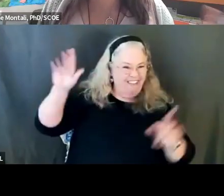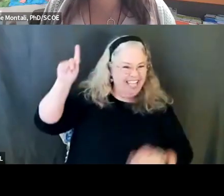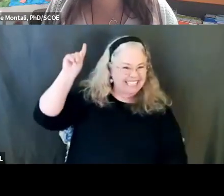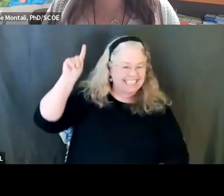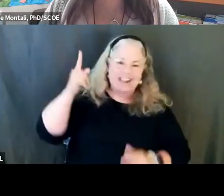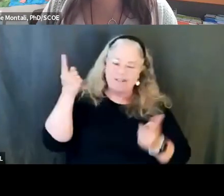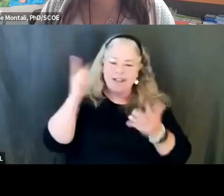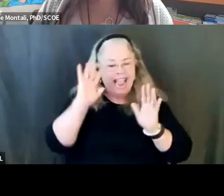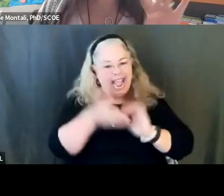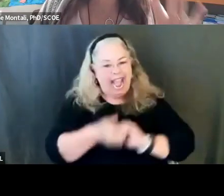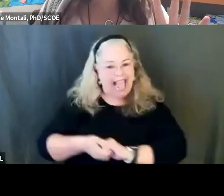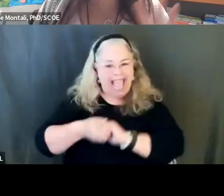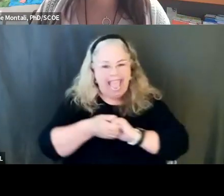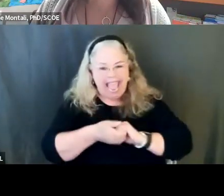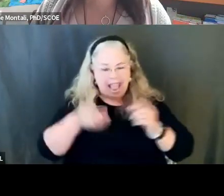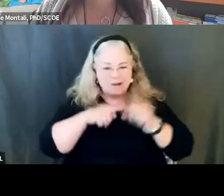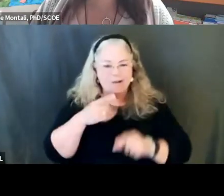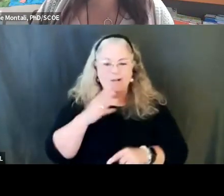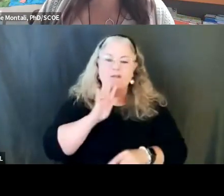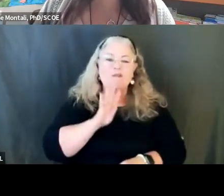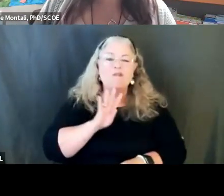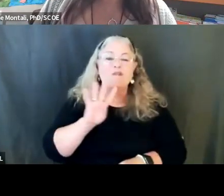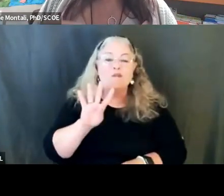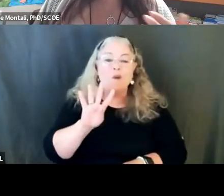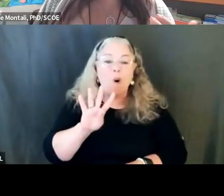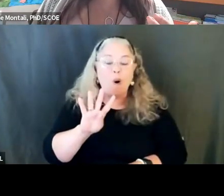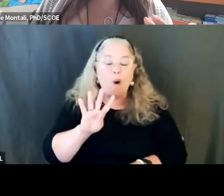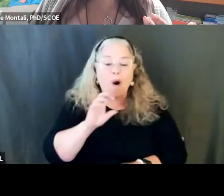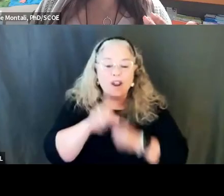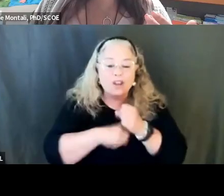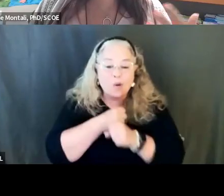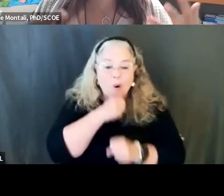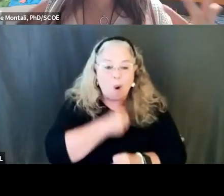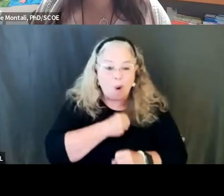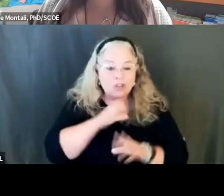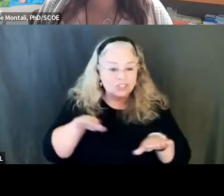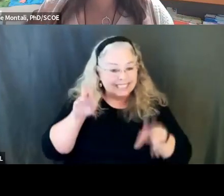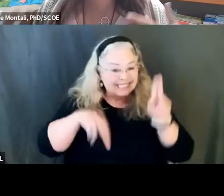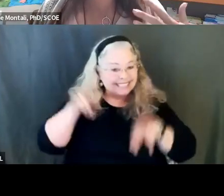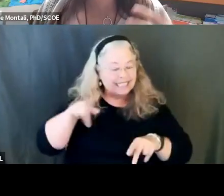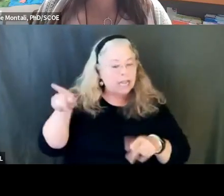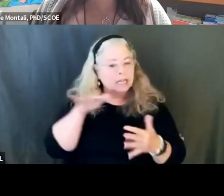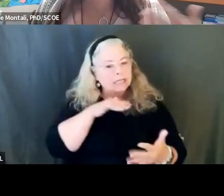collaborative pieces from our 4-year-olds if you can believe it. And they were studying Monet and